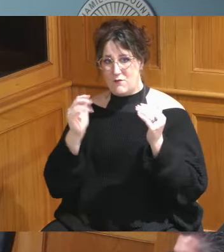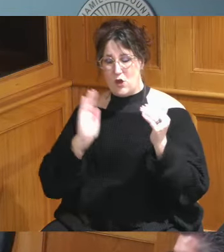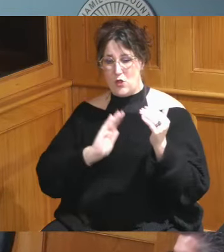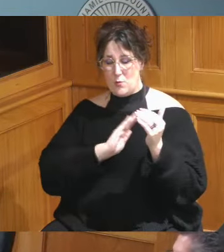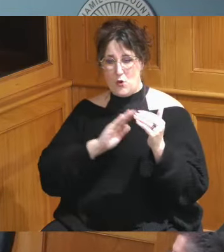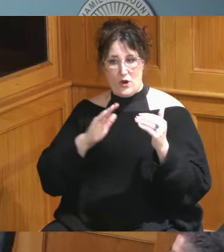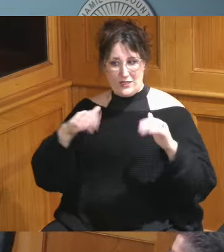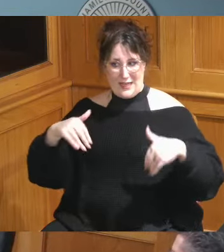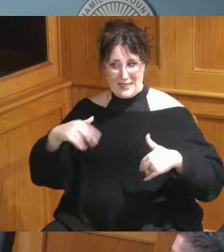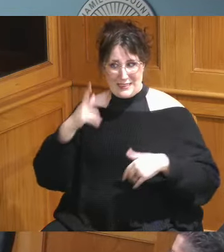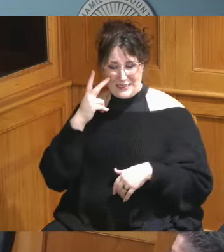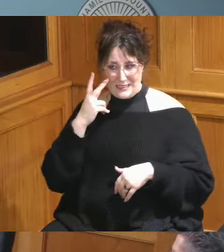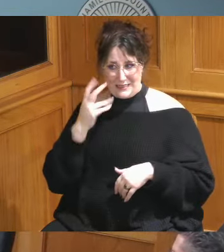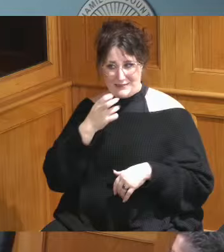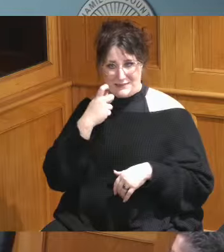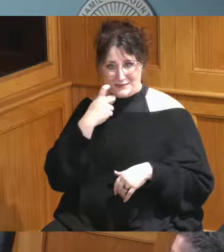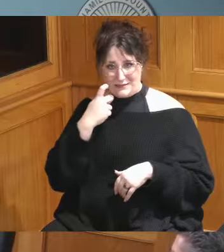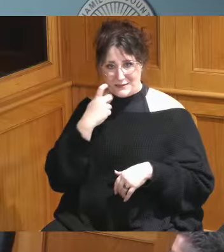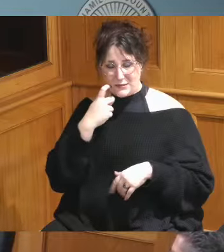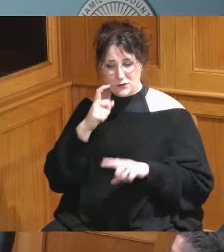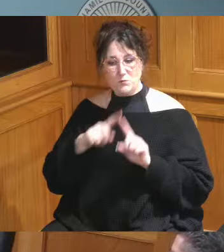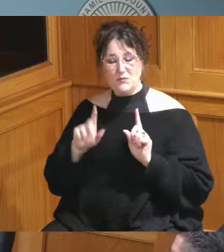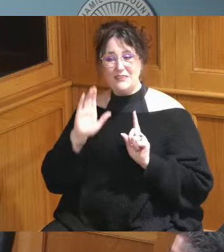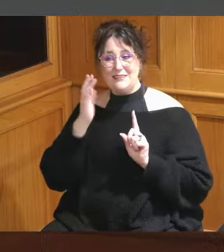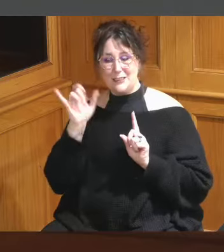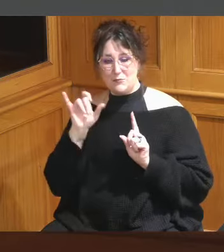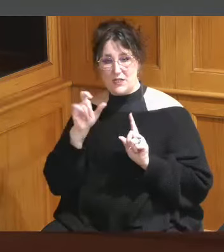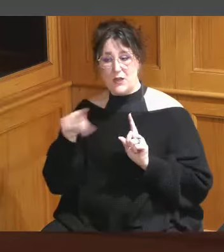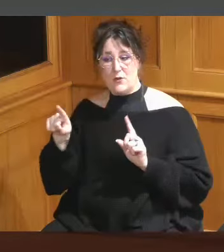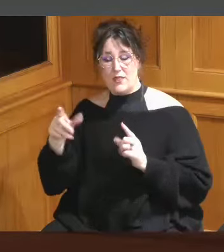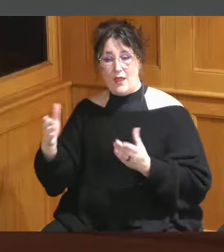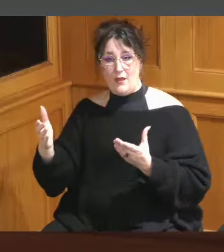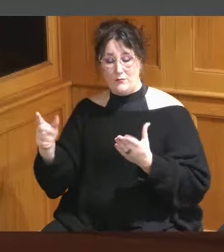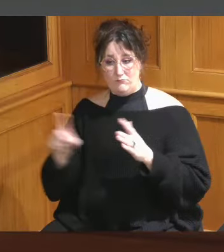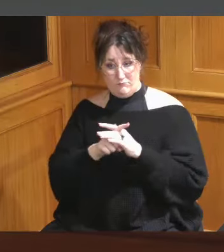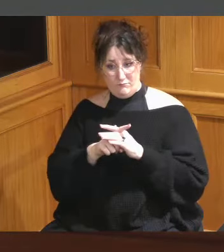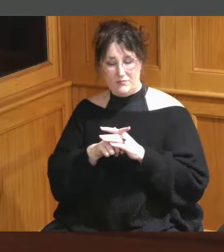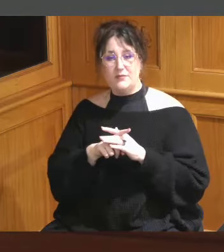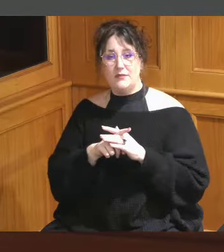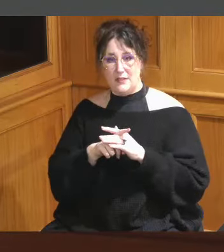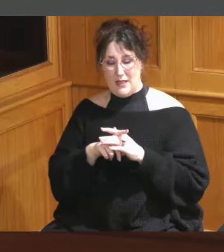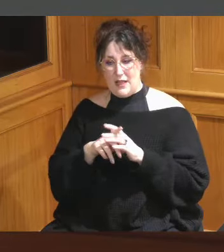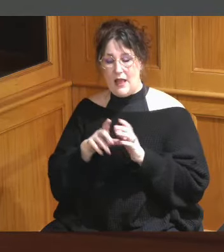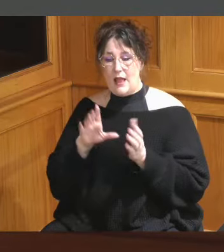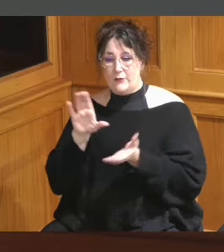a lot of these recently. but it seems like when they come they do come in in in bunches sometimes.